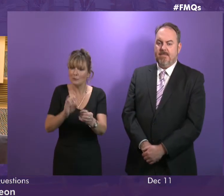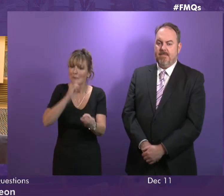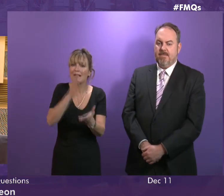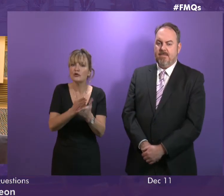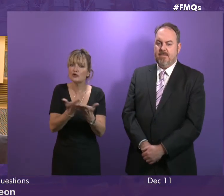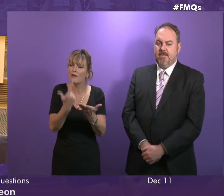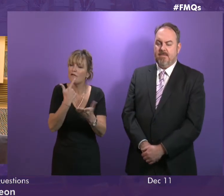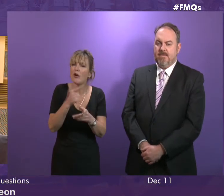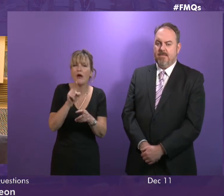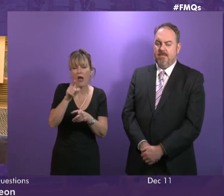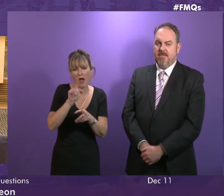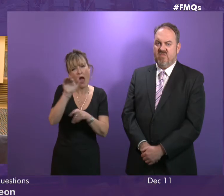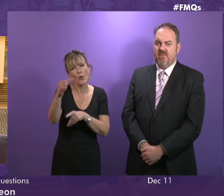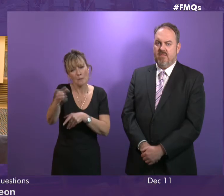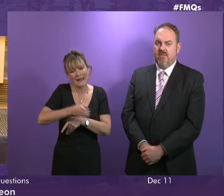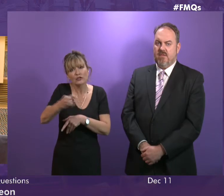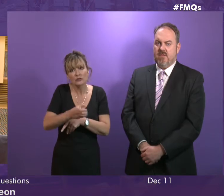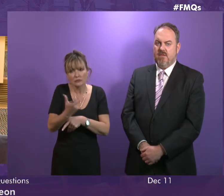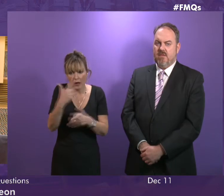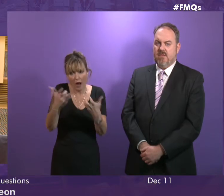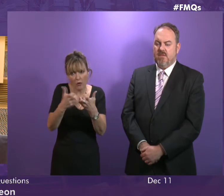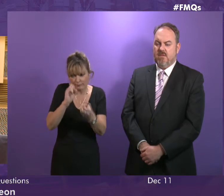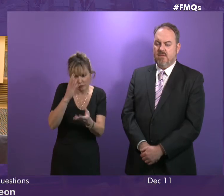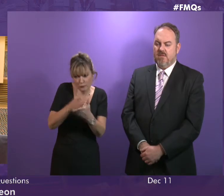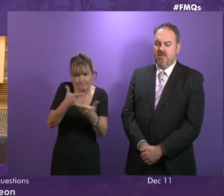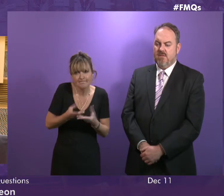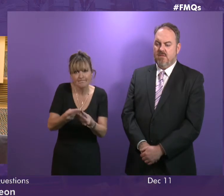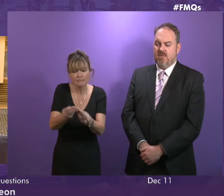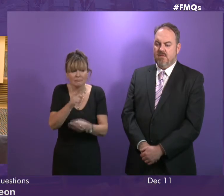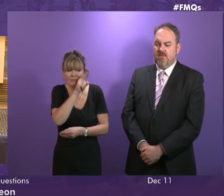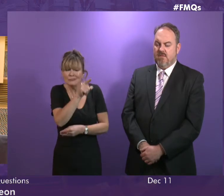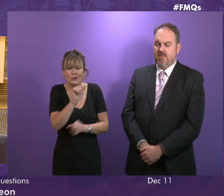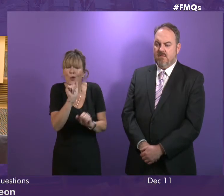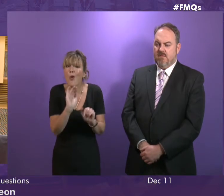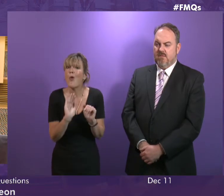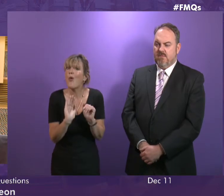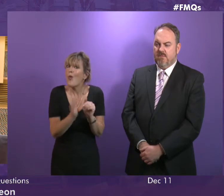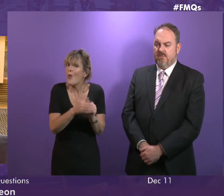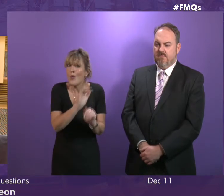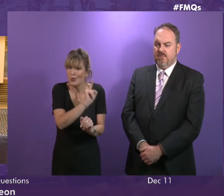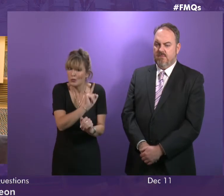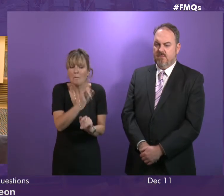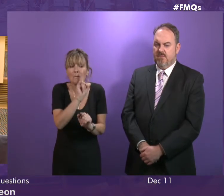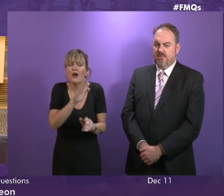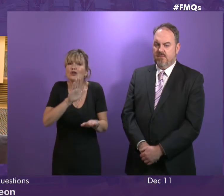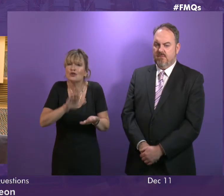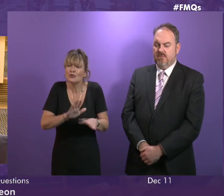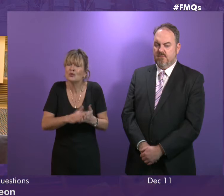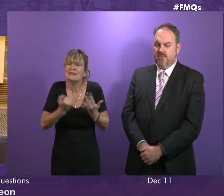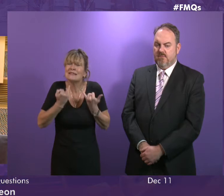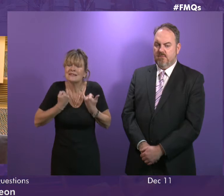Of course, the service is not closed, but children who are sick need to be cared for